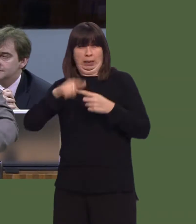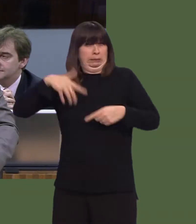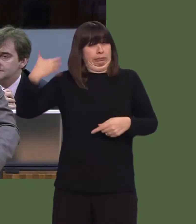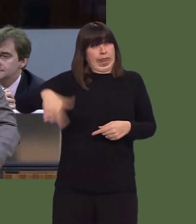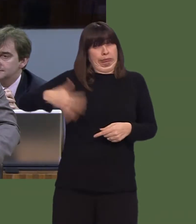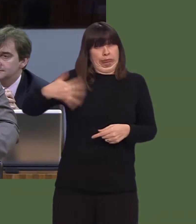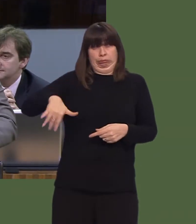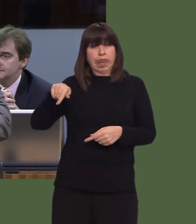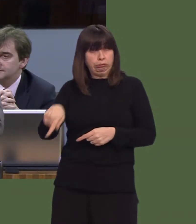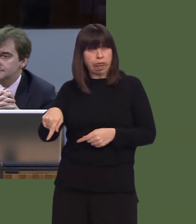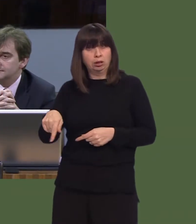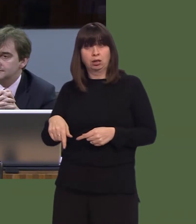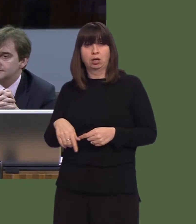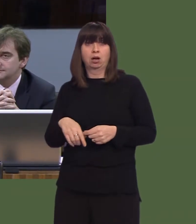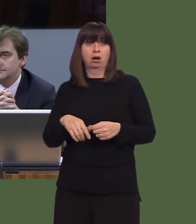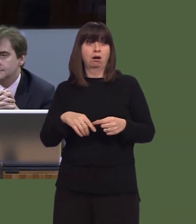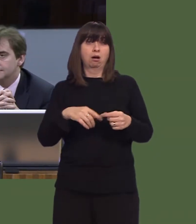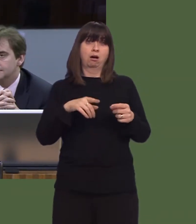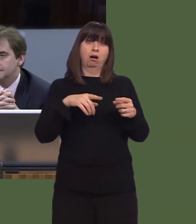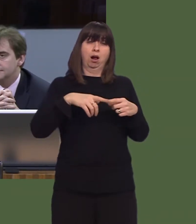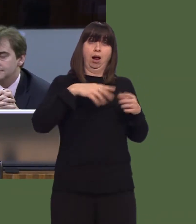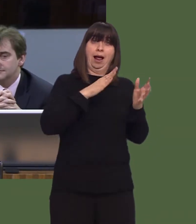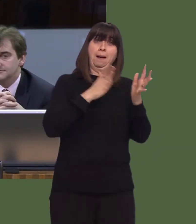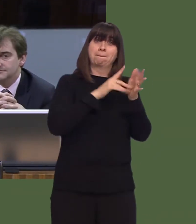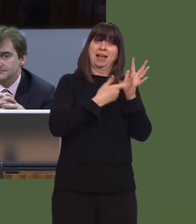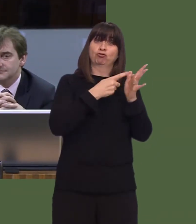M4 relief road and also the rising costs of the metro system.